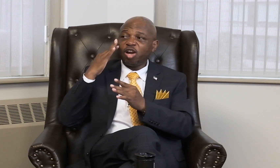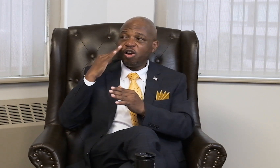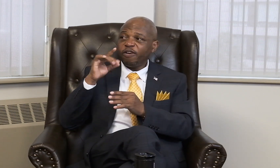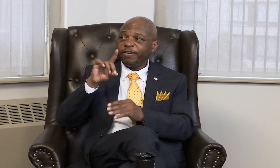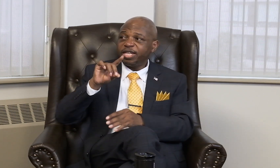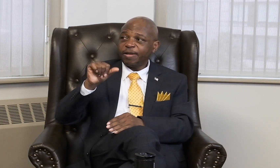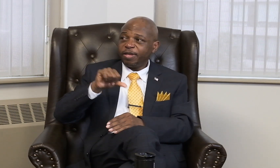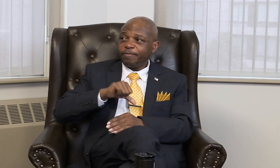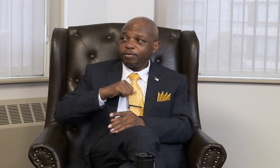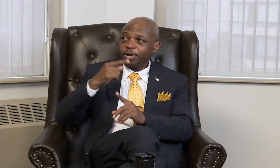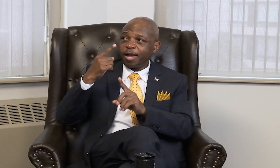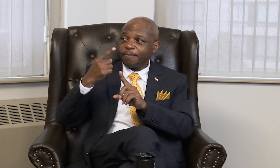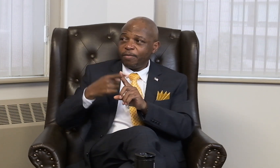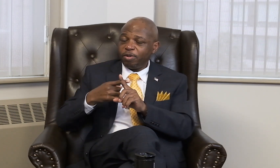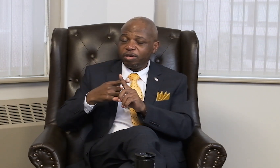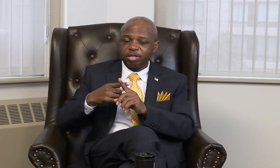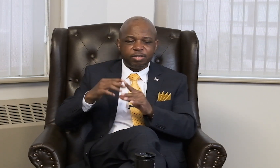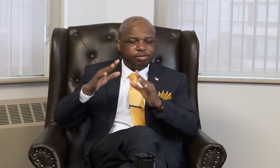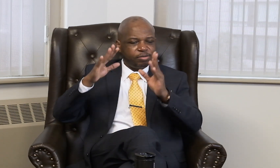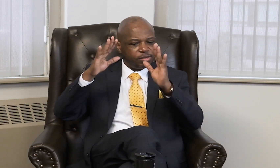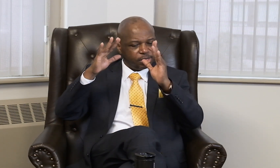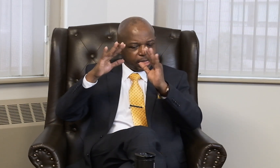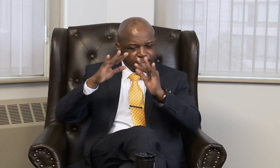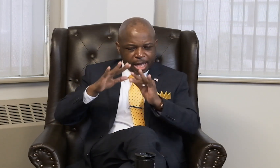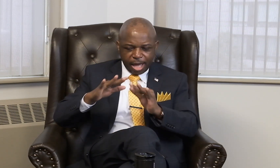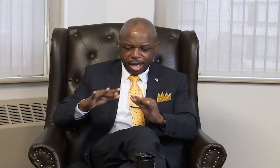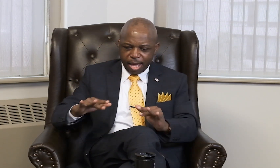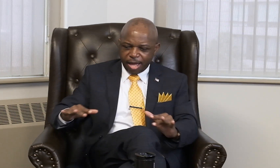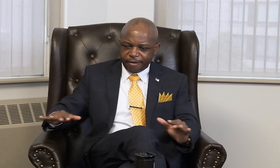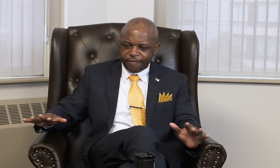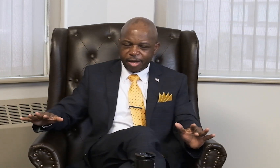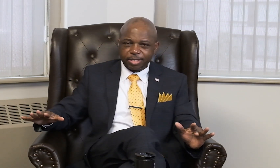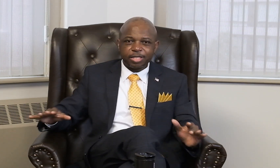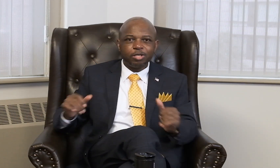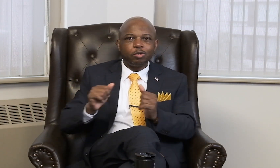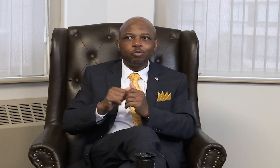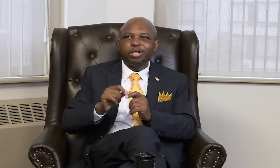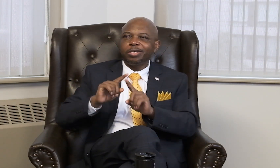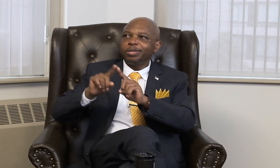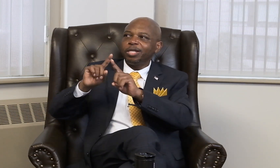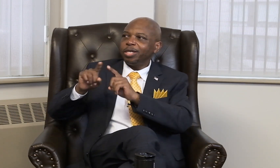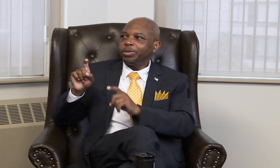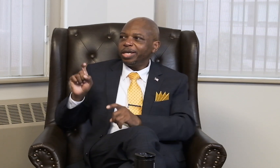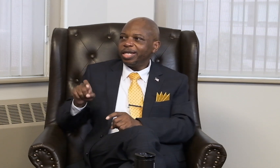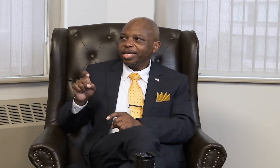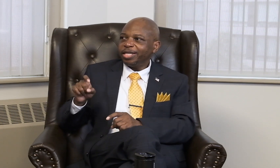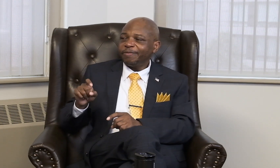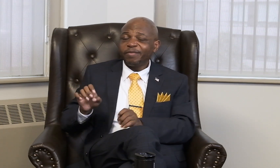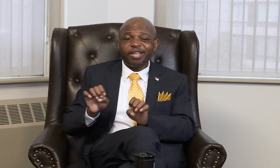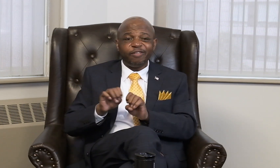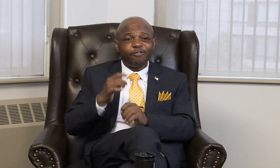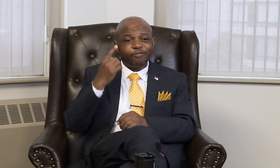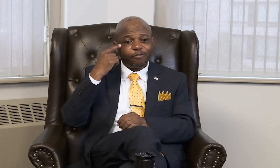different colors of the Disability Pride Month flag equates to diversity – diverse in needs.